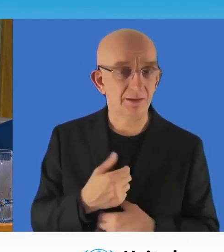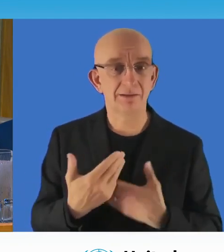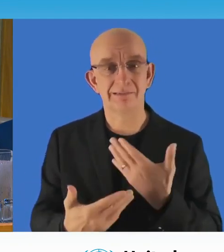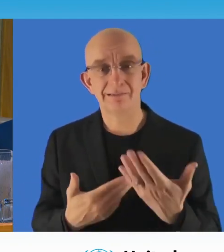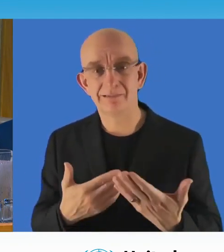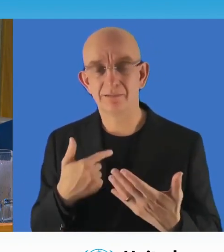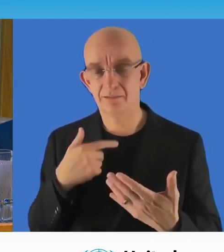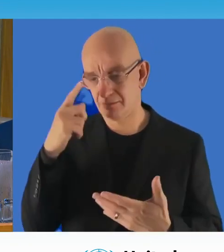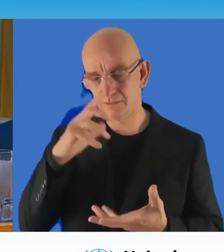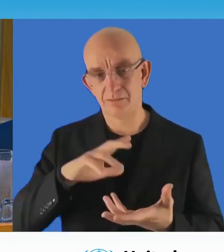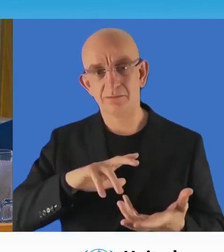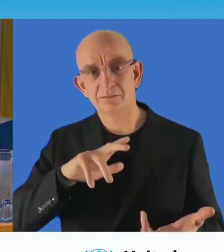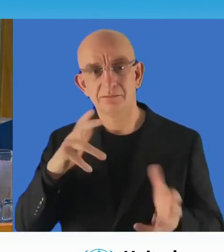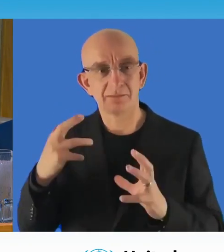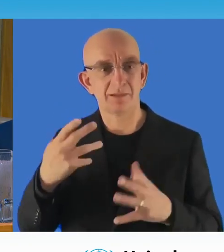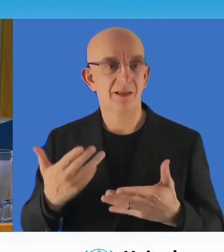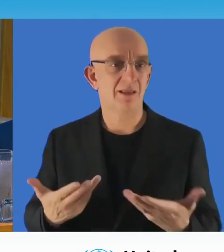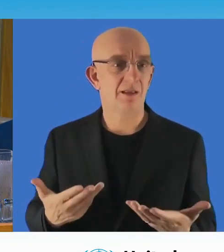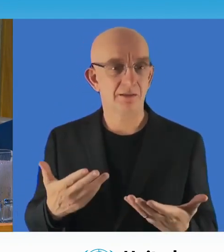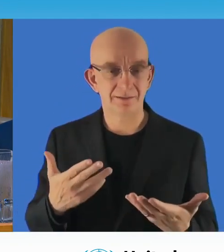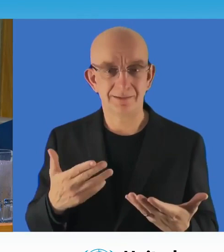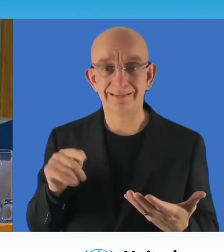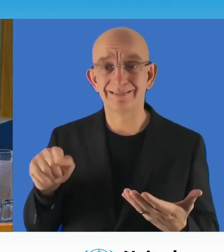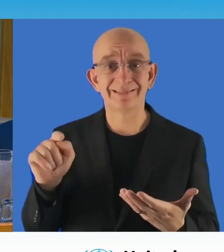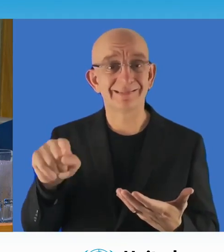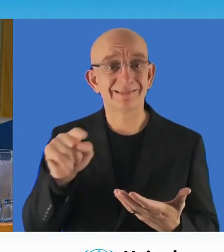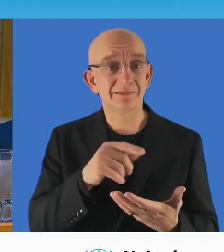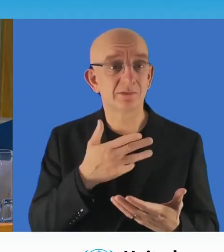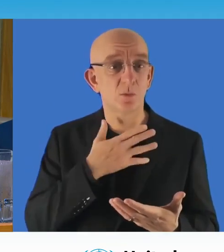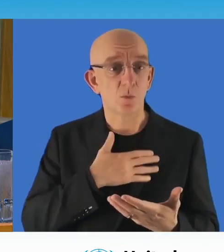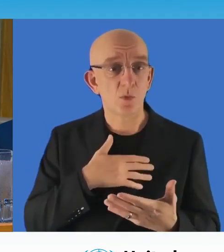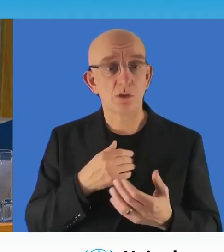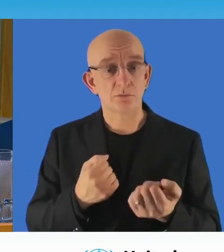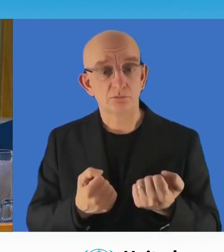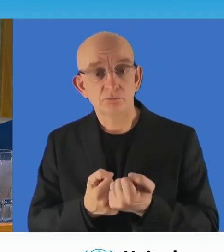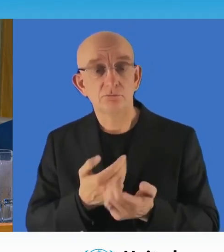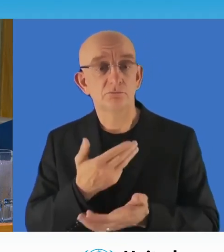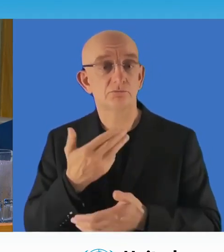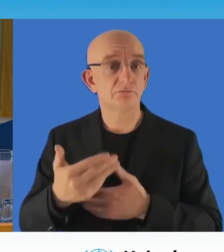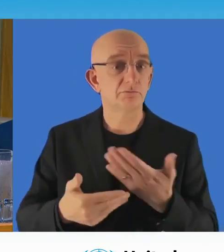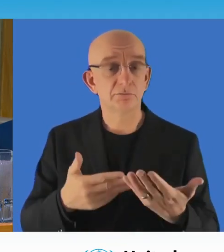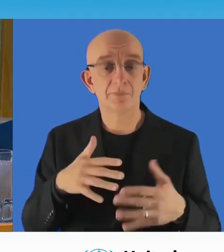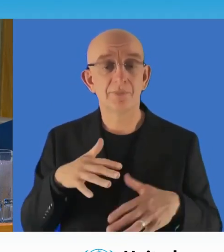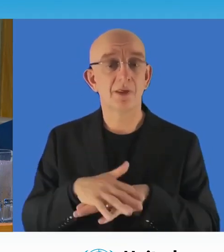services and networks it is hoped that The Pact for the future and the Declaration